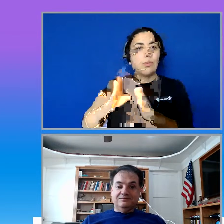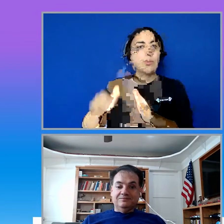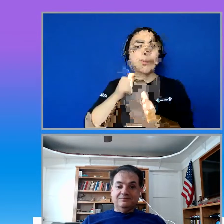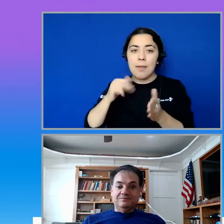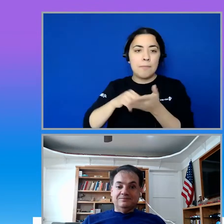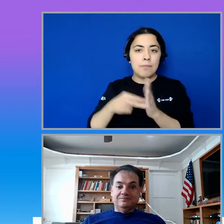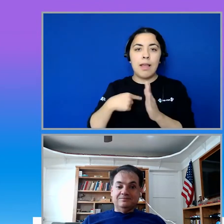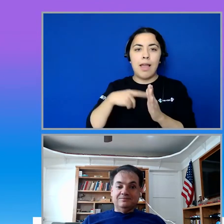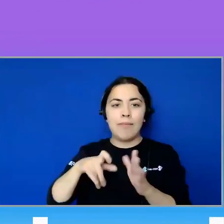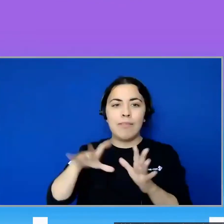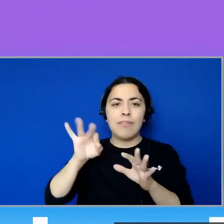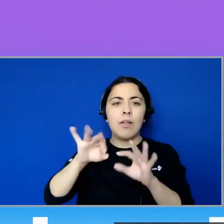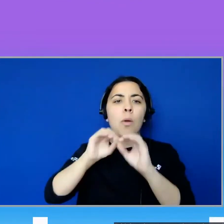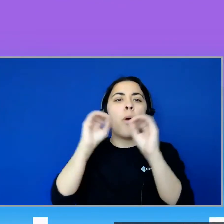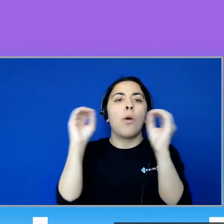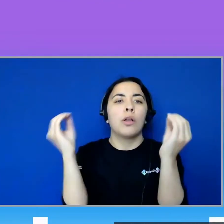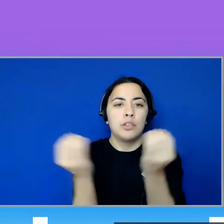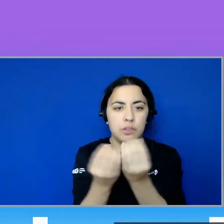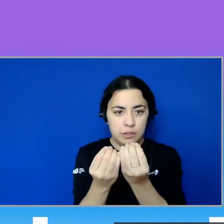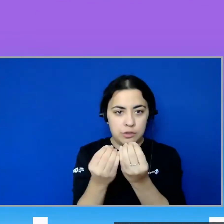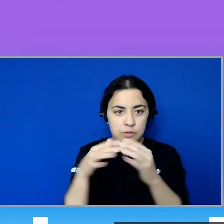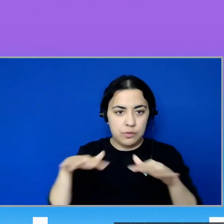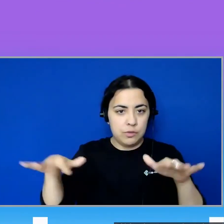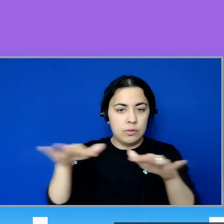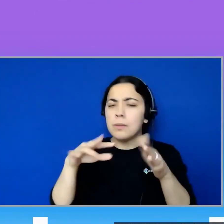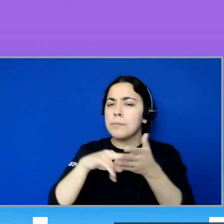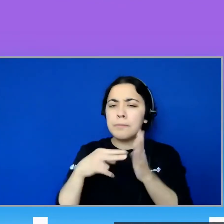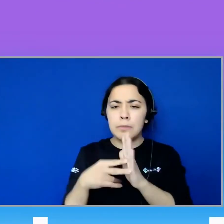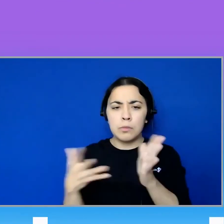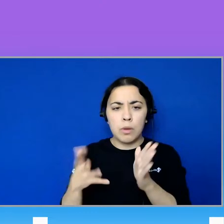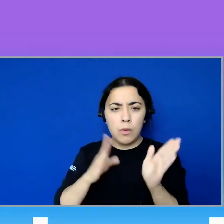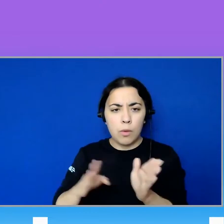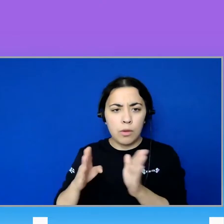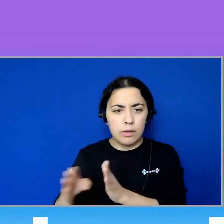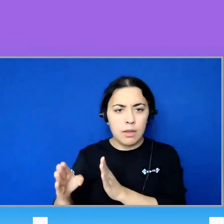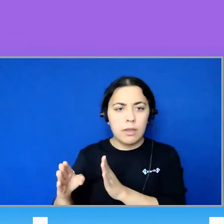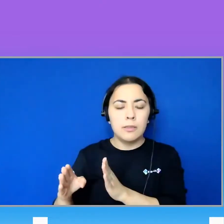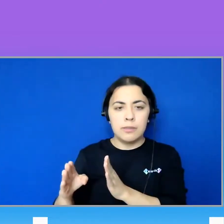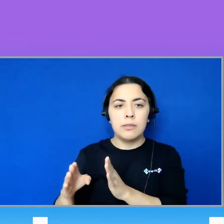to find an organizatio.